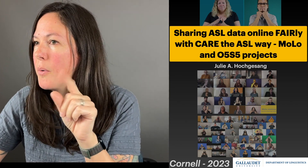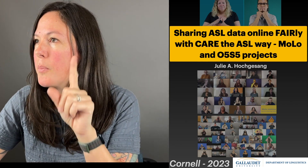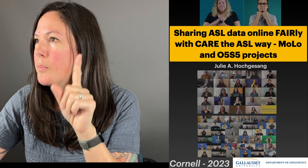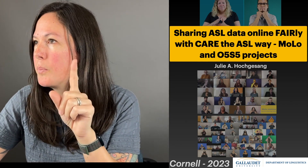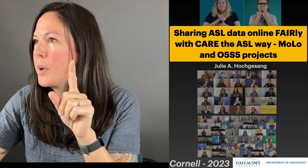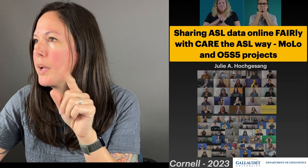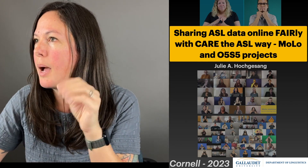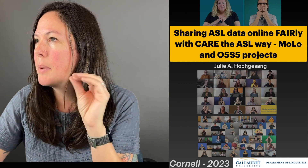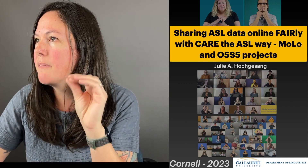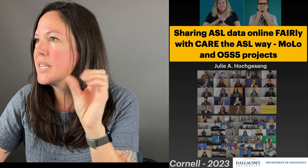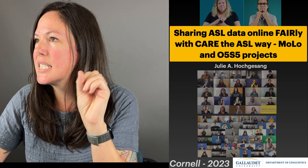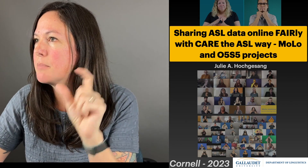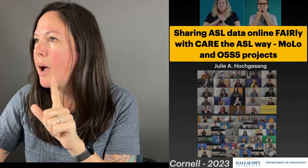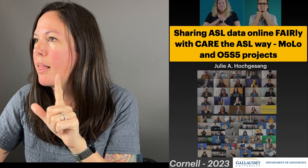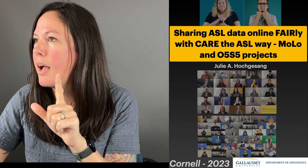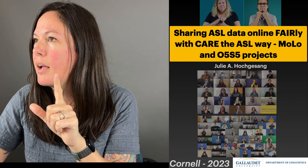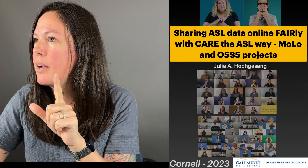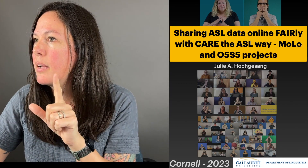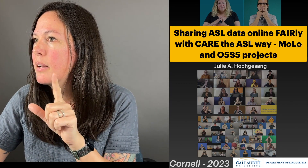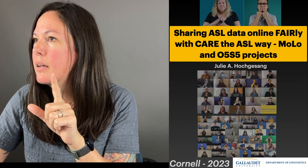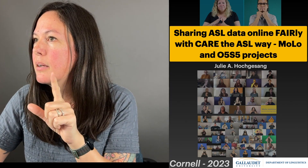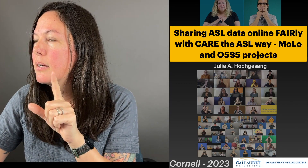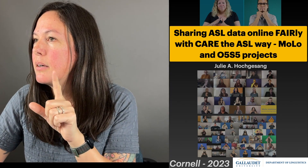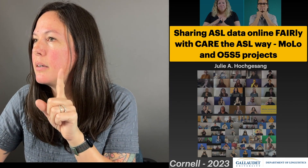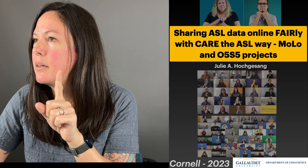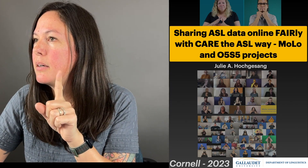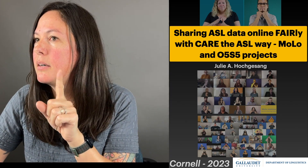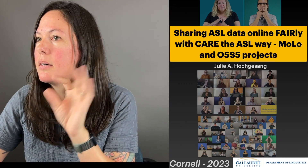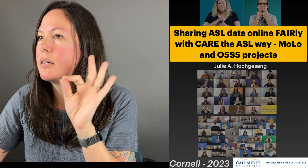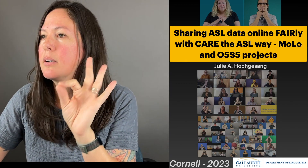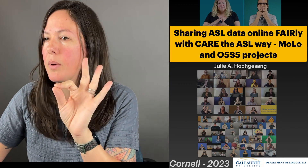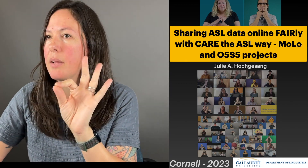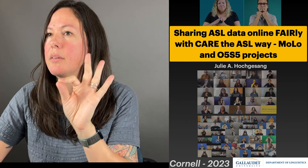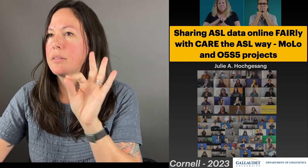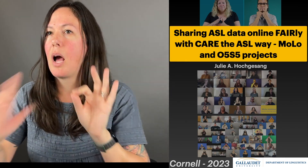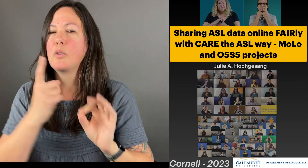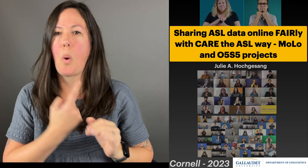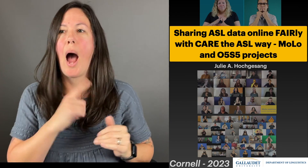Emily is not spotlighted yet, let me get her.